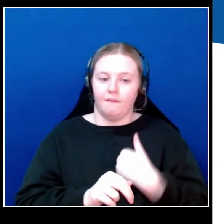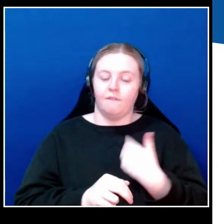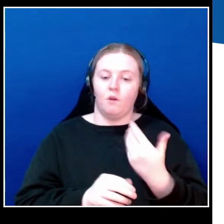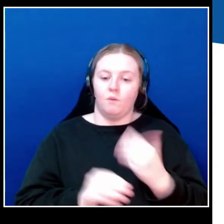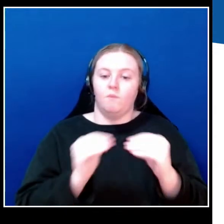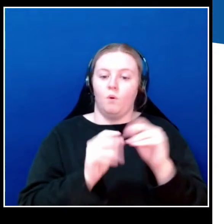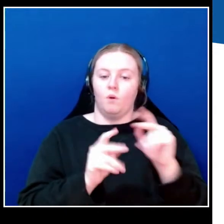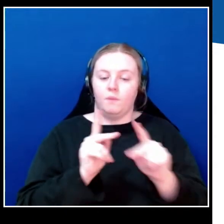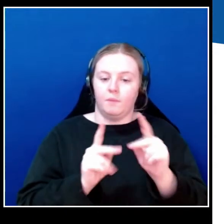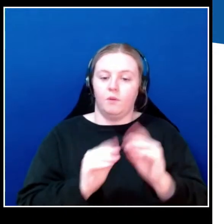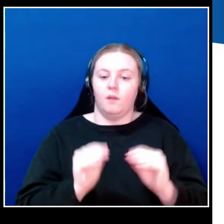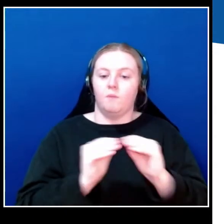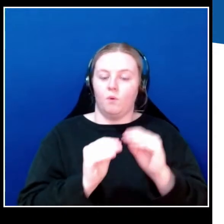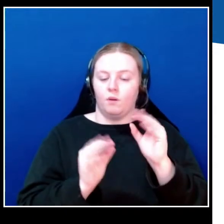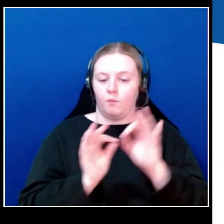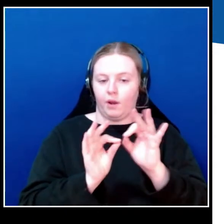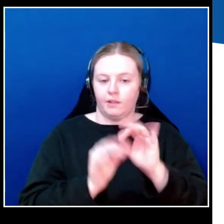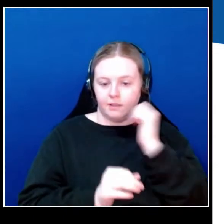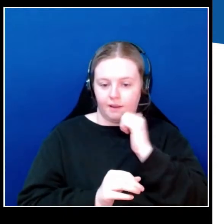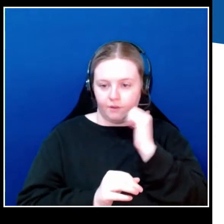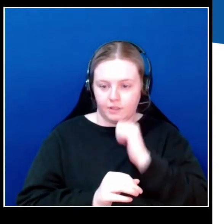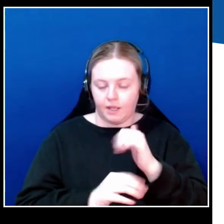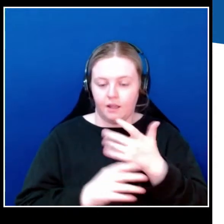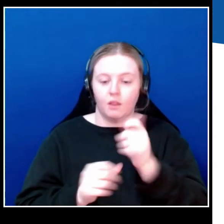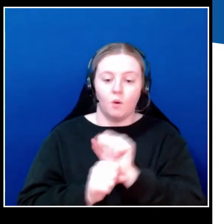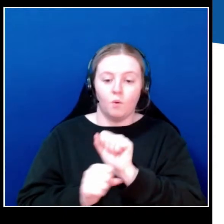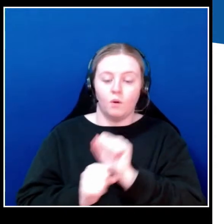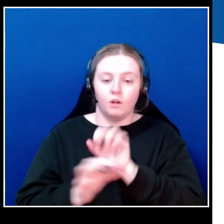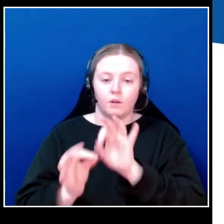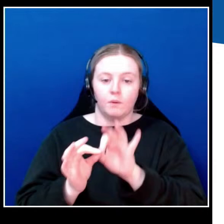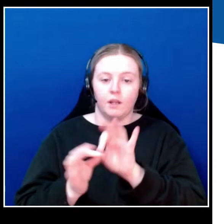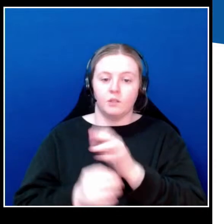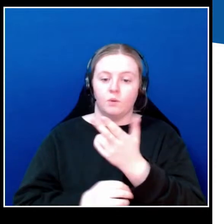Labour costs were $13.5 million higher compared to the previous year